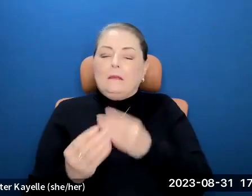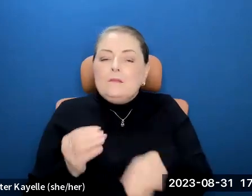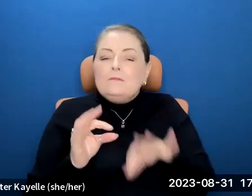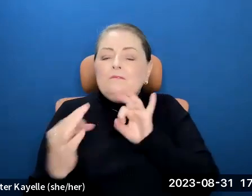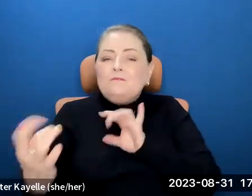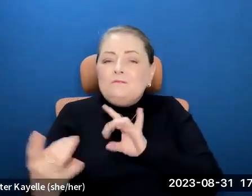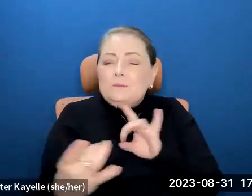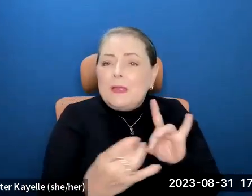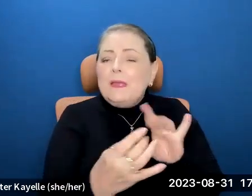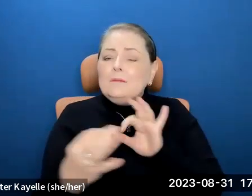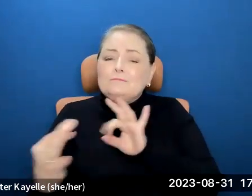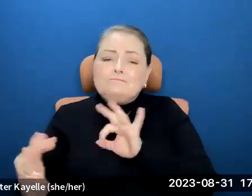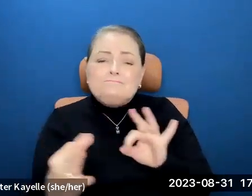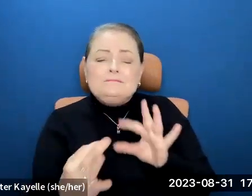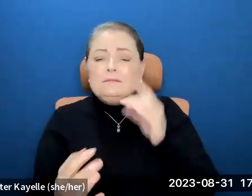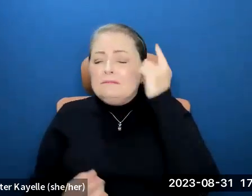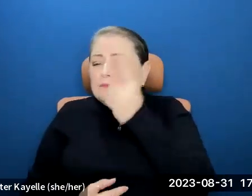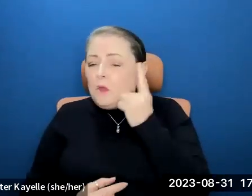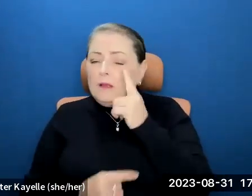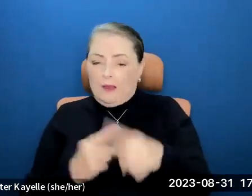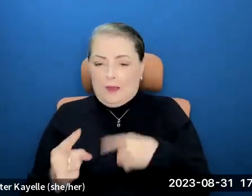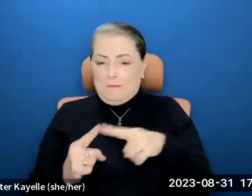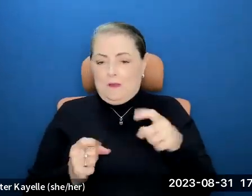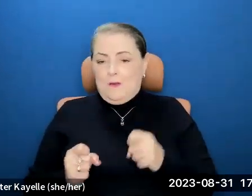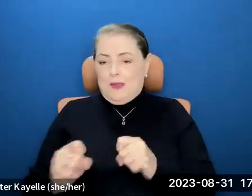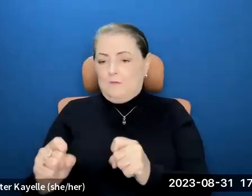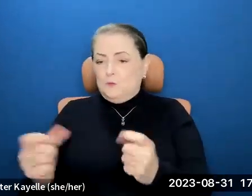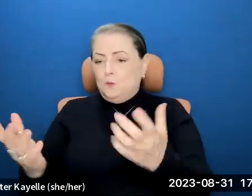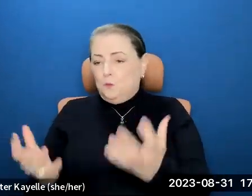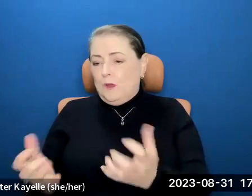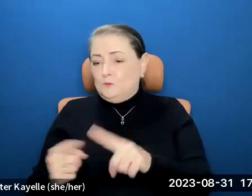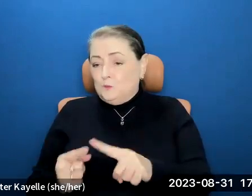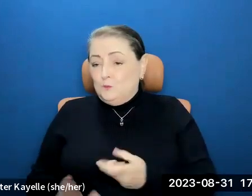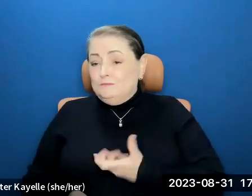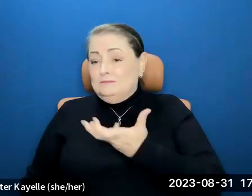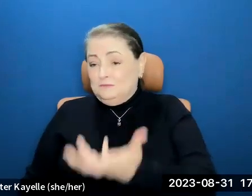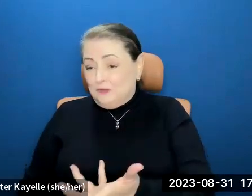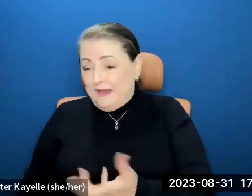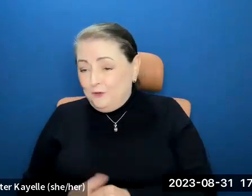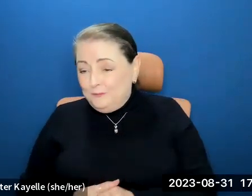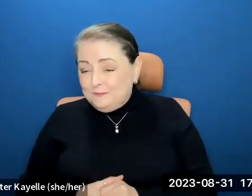or any other thoughts or feedback related to this effort you may want to share at any